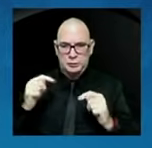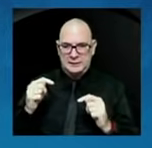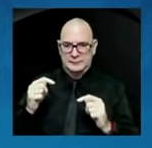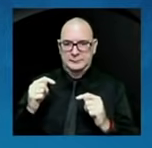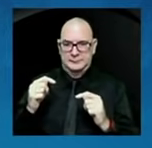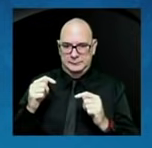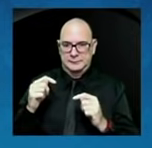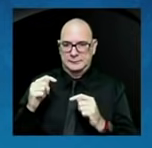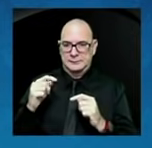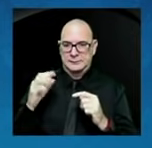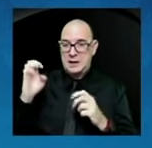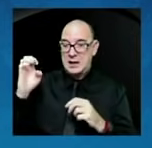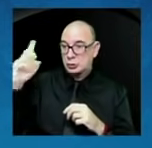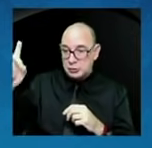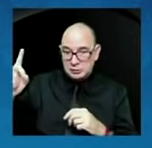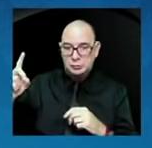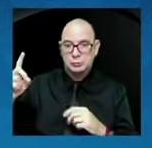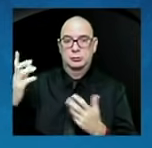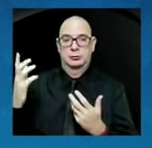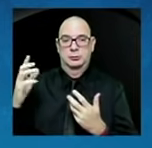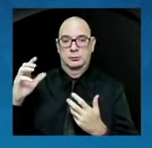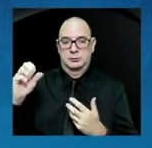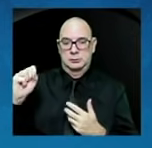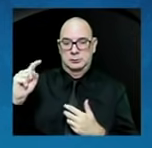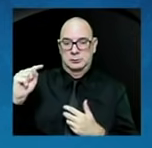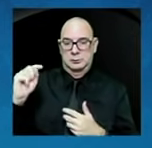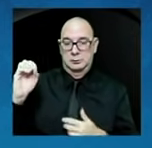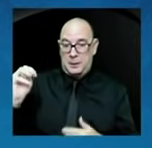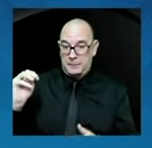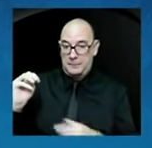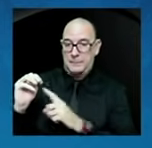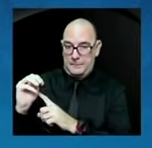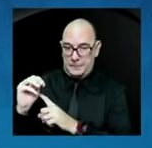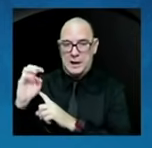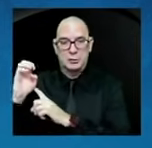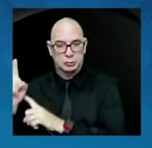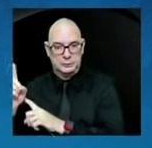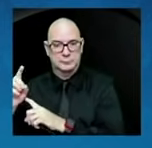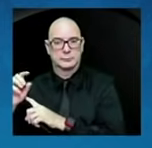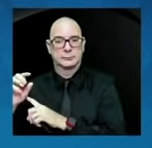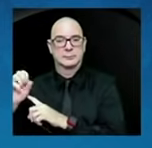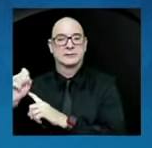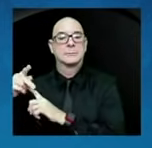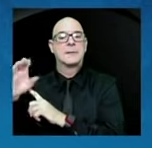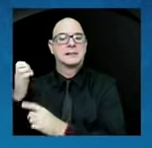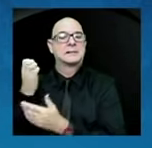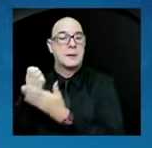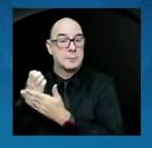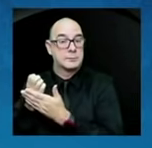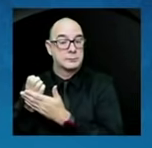EFFORTS TO STEM EDUCATION, AND